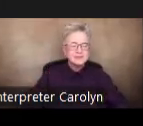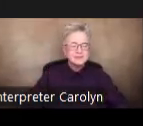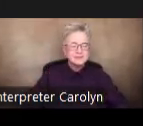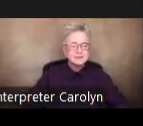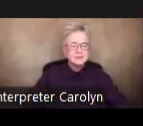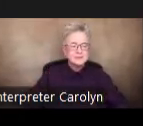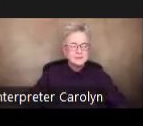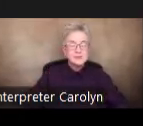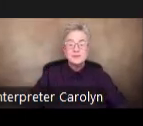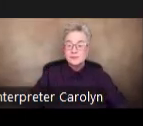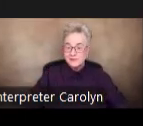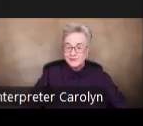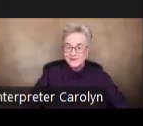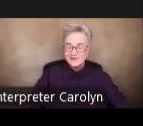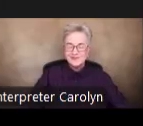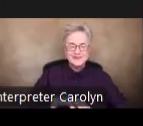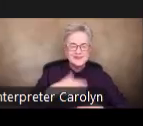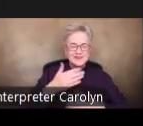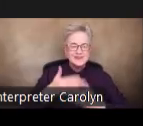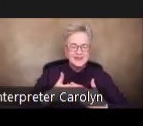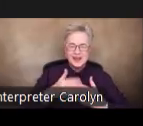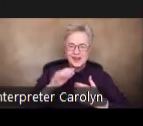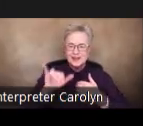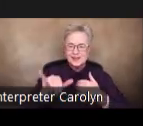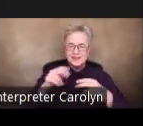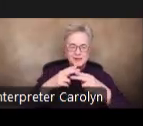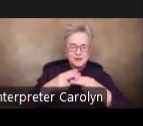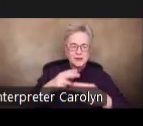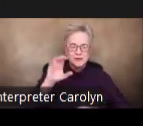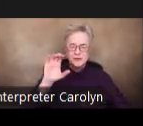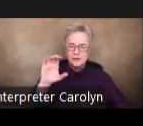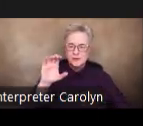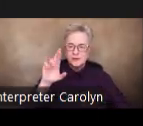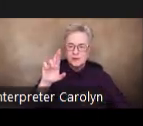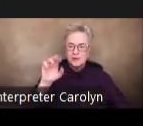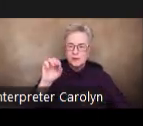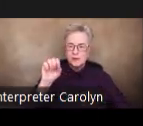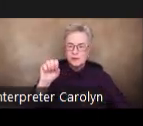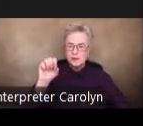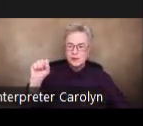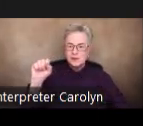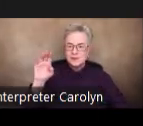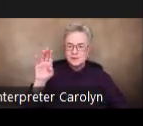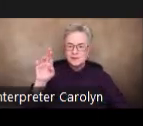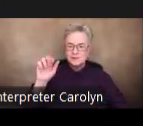so next we have the cross bracing, or varied motor transitions.